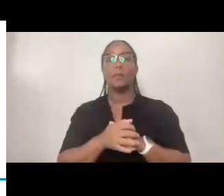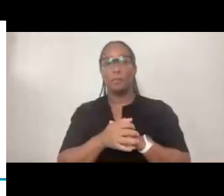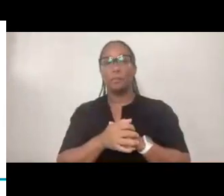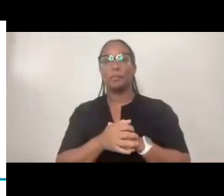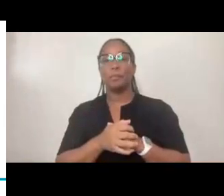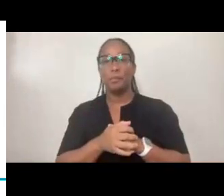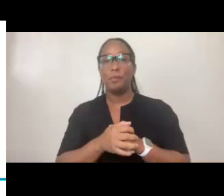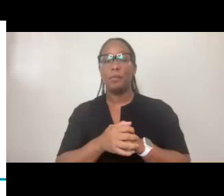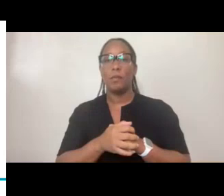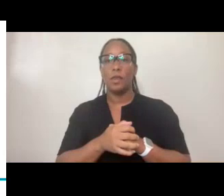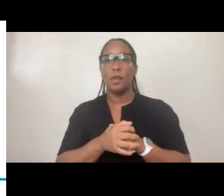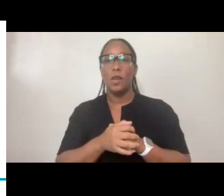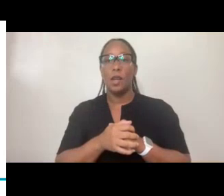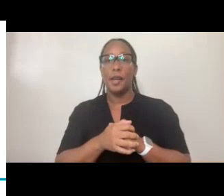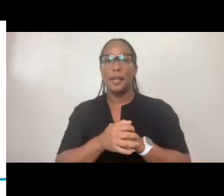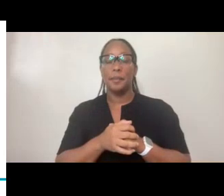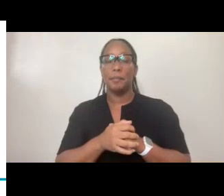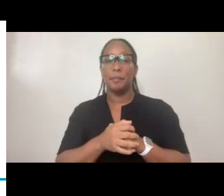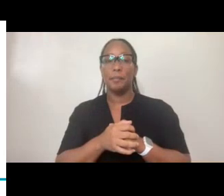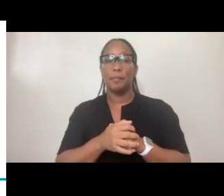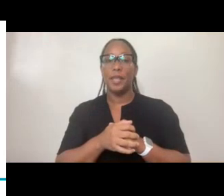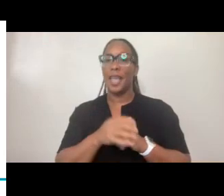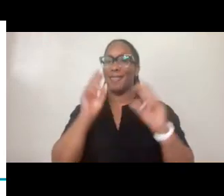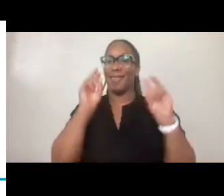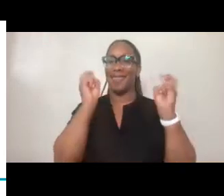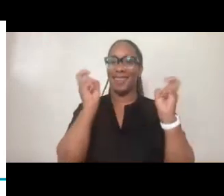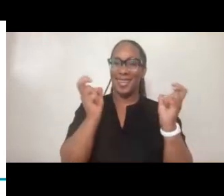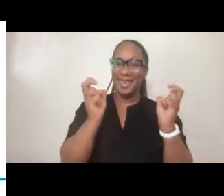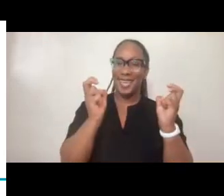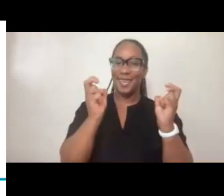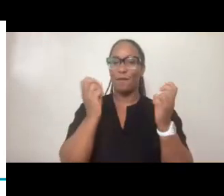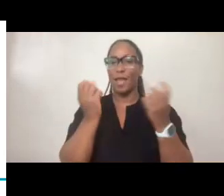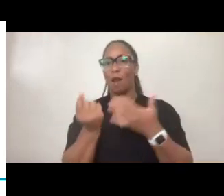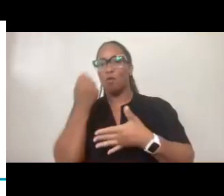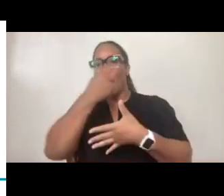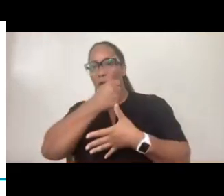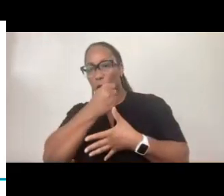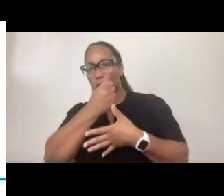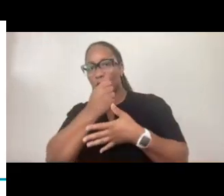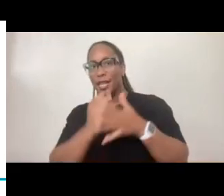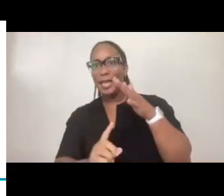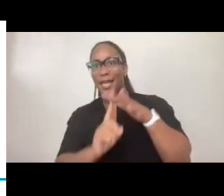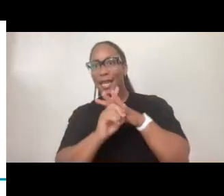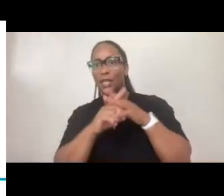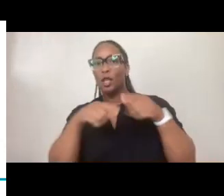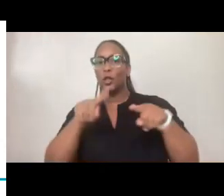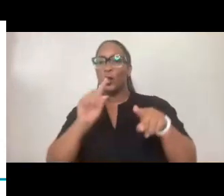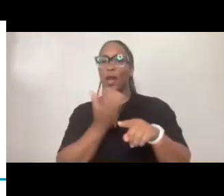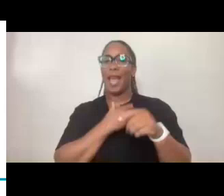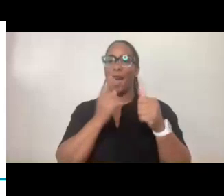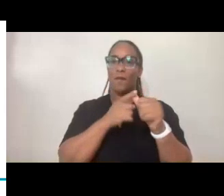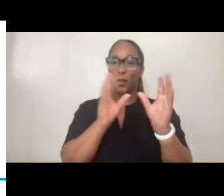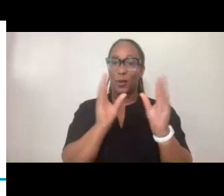And in terms of the themes or priorities that emerged during our first meeting?